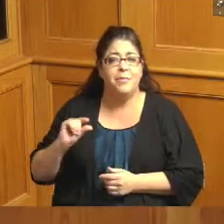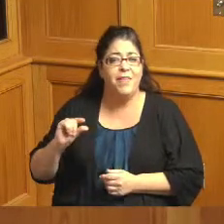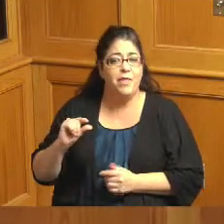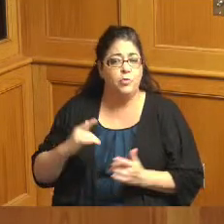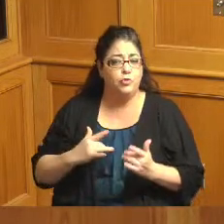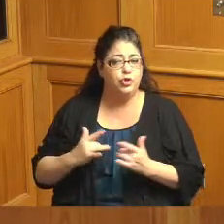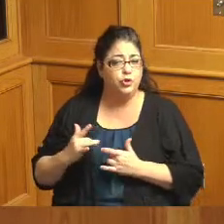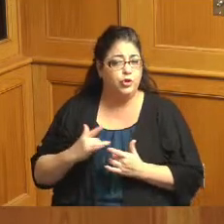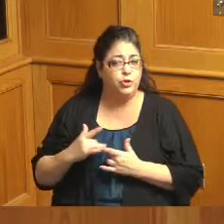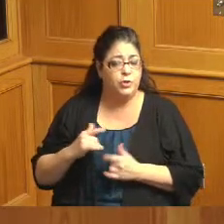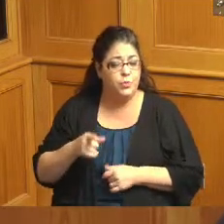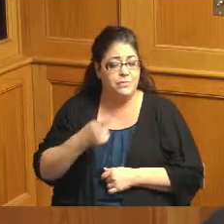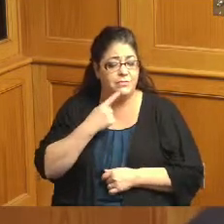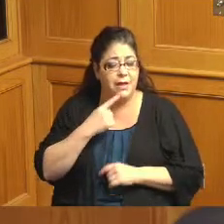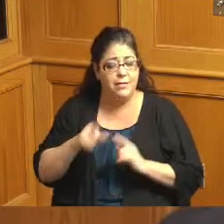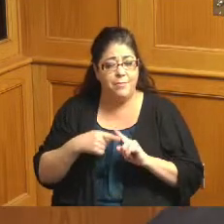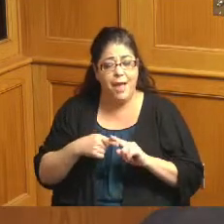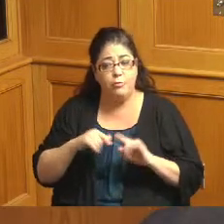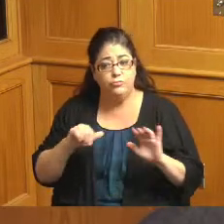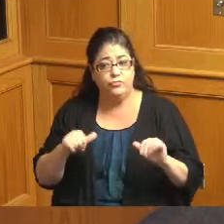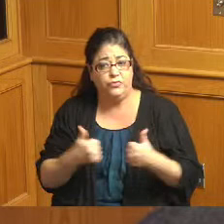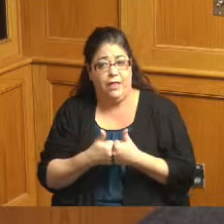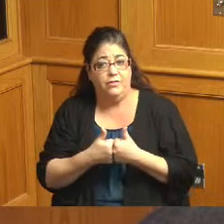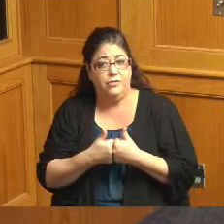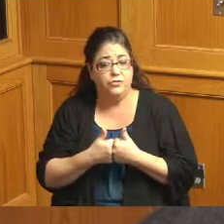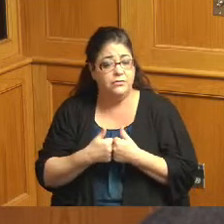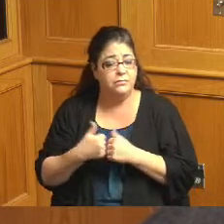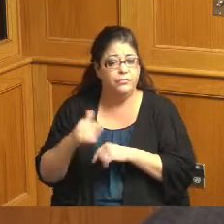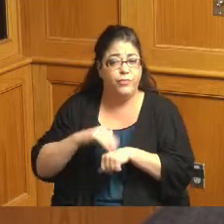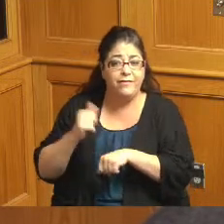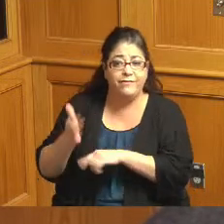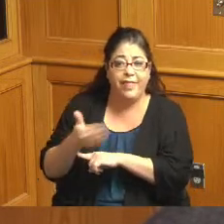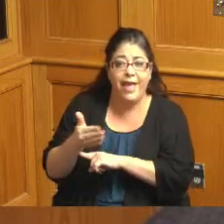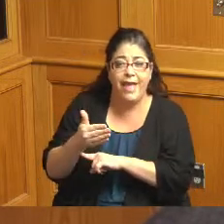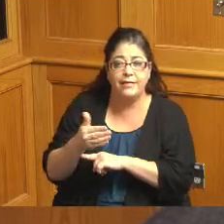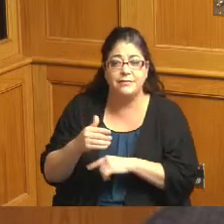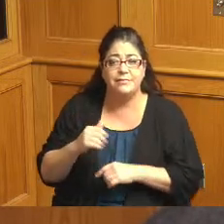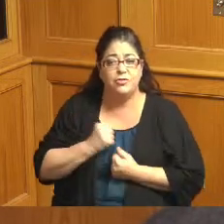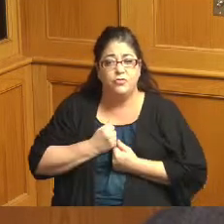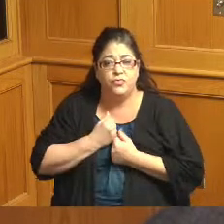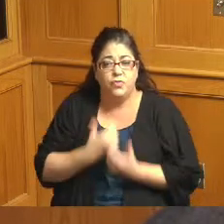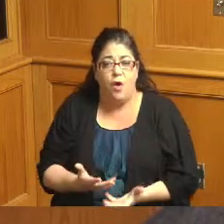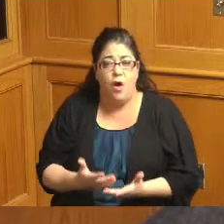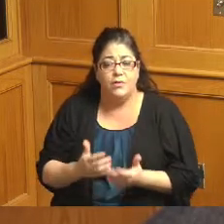about what you were saying about challenges about staff being exhausted under the threat of quitting